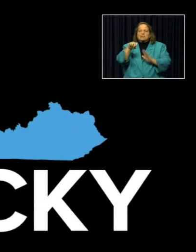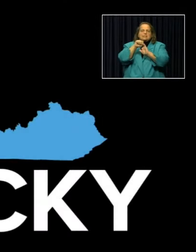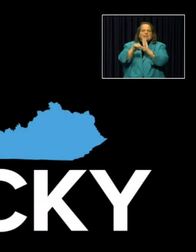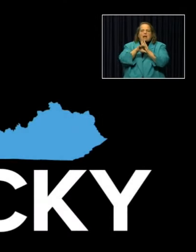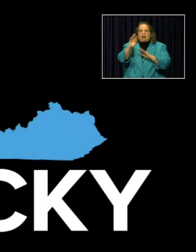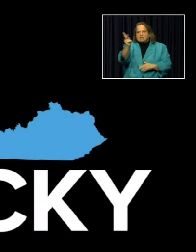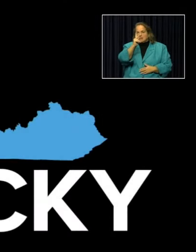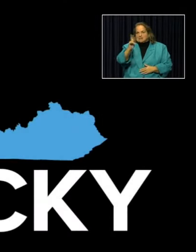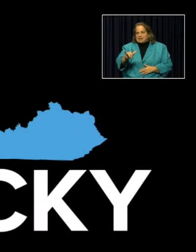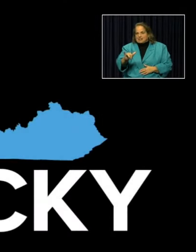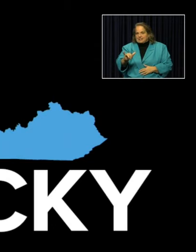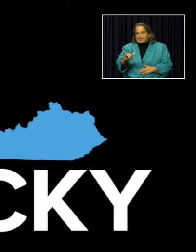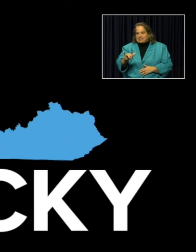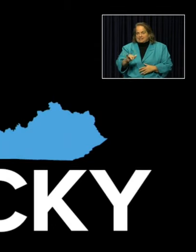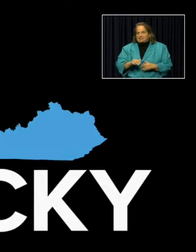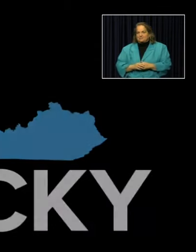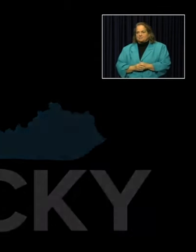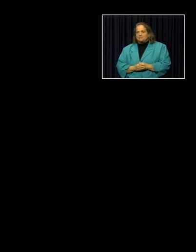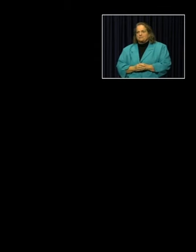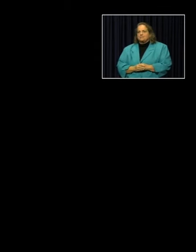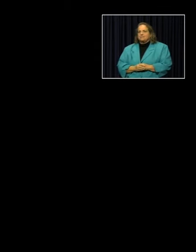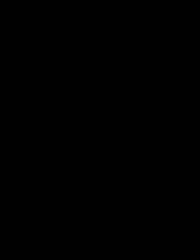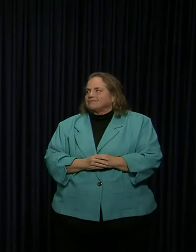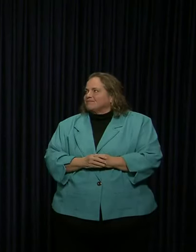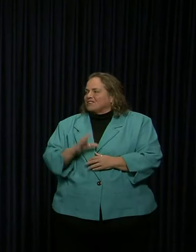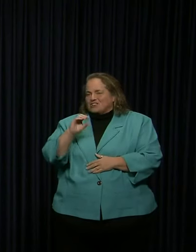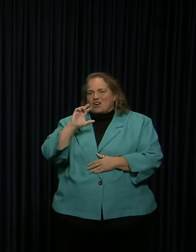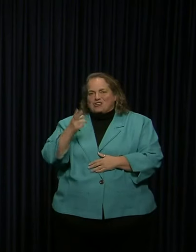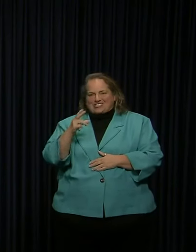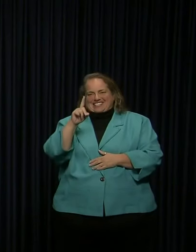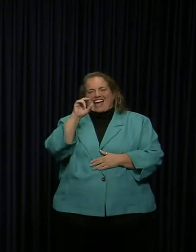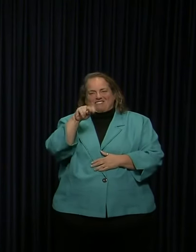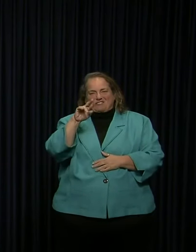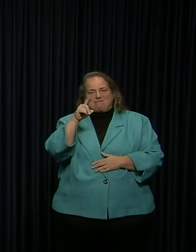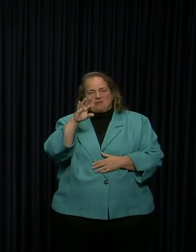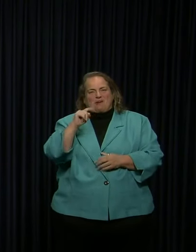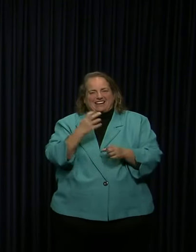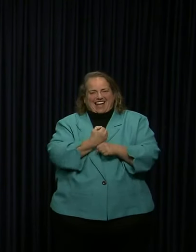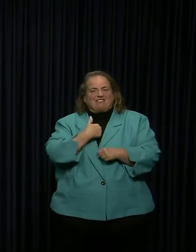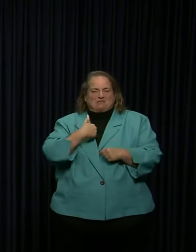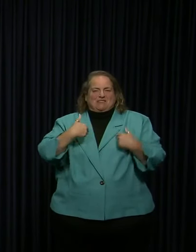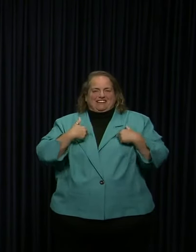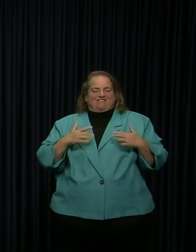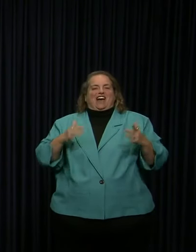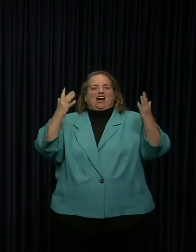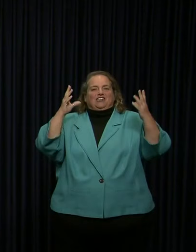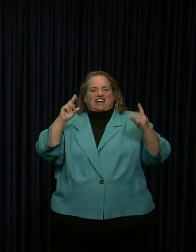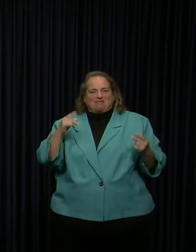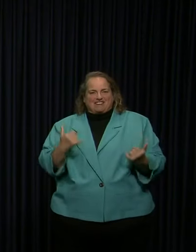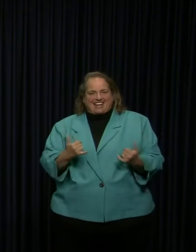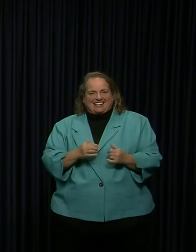NOW, SOME OF SIGH LANGUAGES UP YOUR FACE AND WE'RE RIGE NOT TO. IT GOES FROM CHEEK TO EAR.